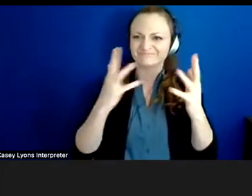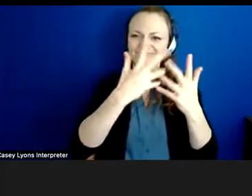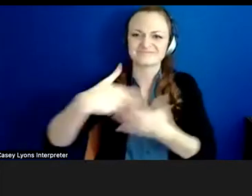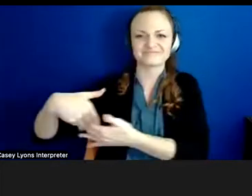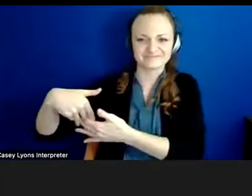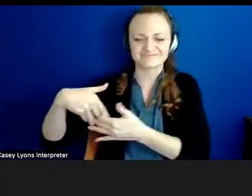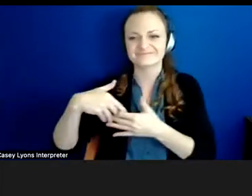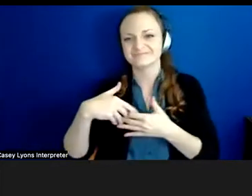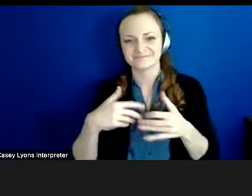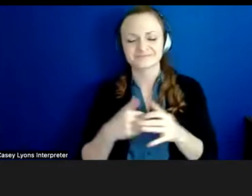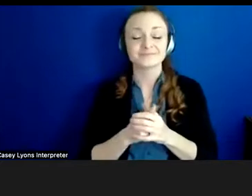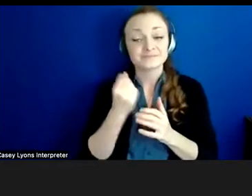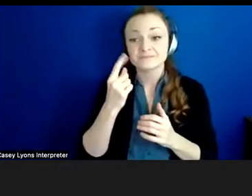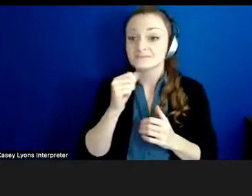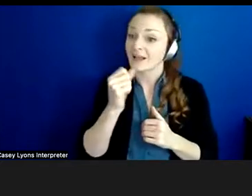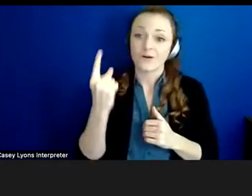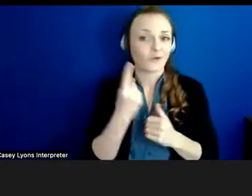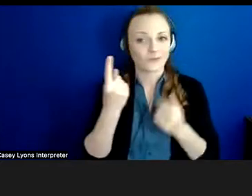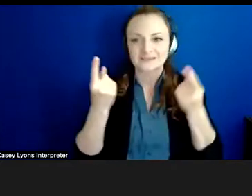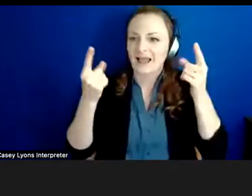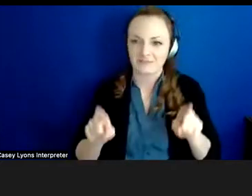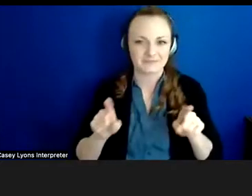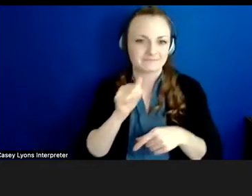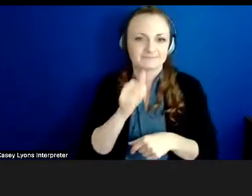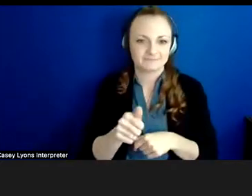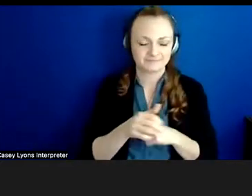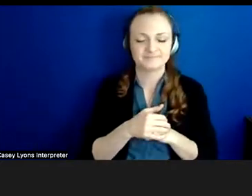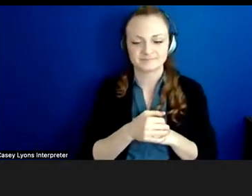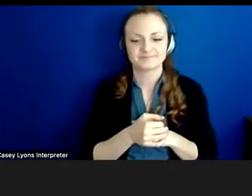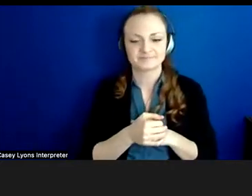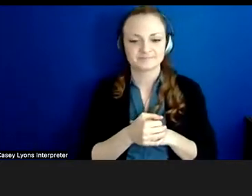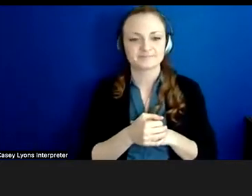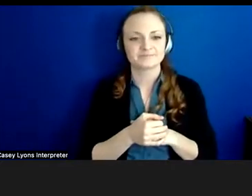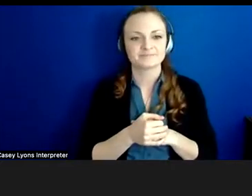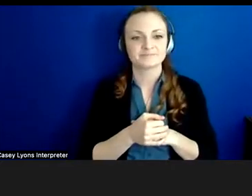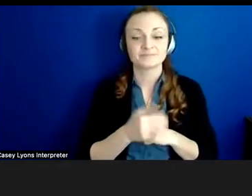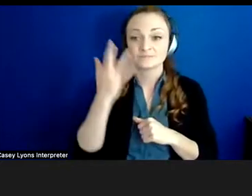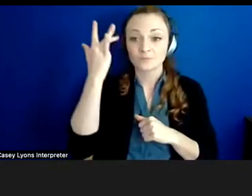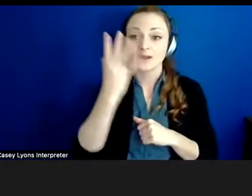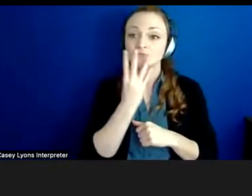It does not always happen that way, because the holidays on the Jewish calendar are based